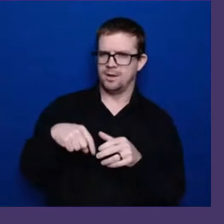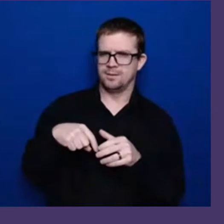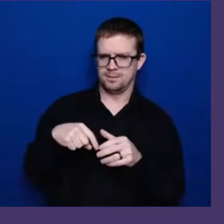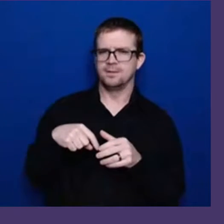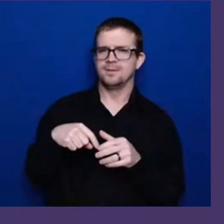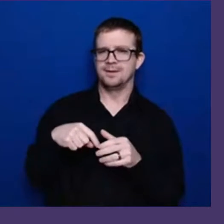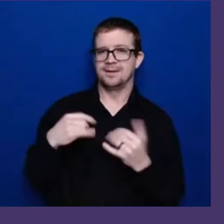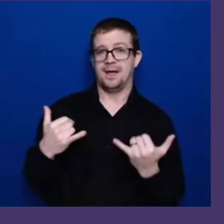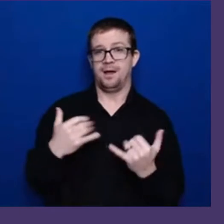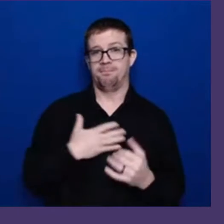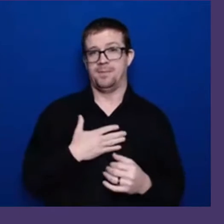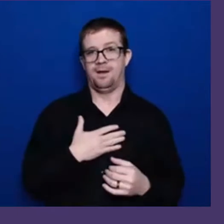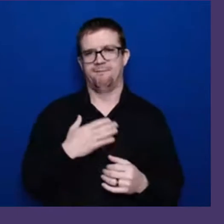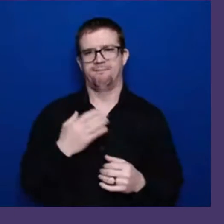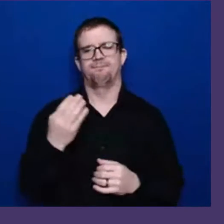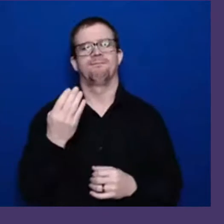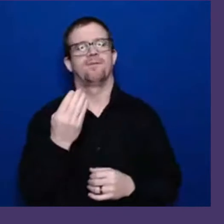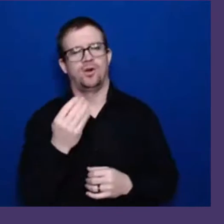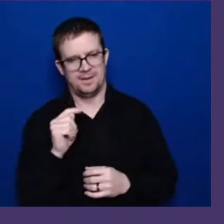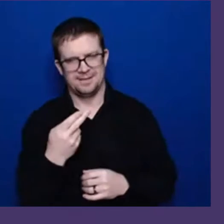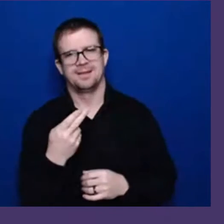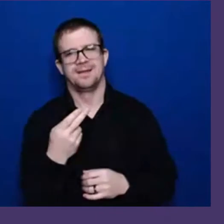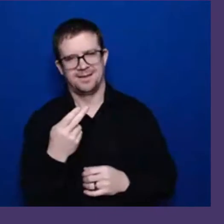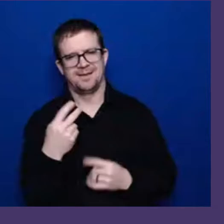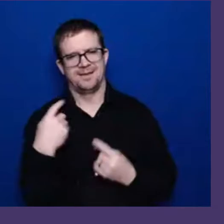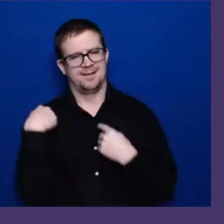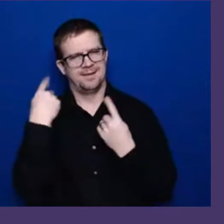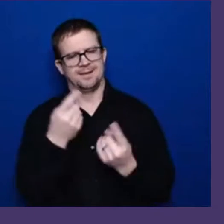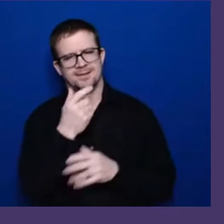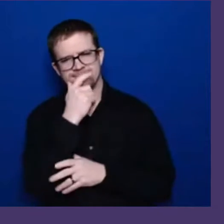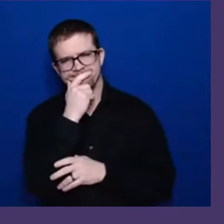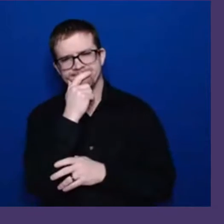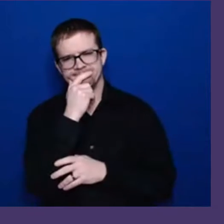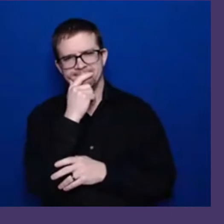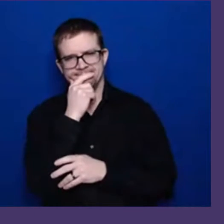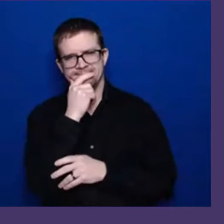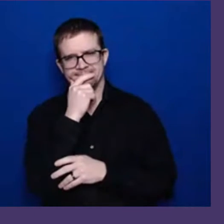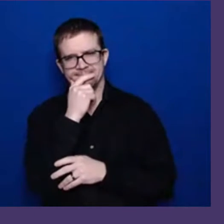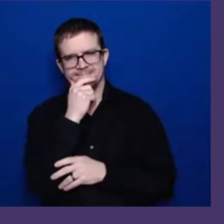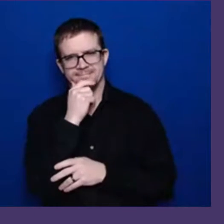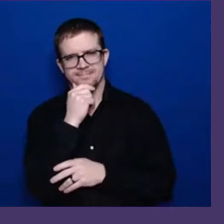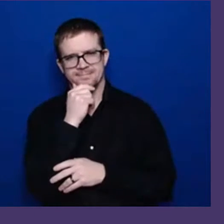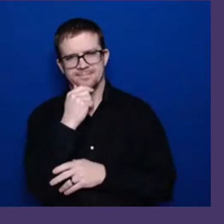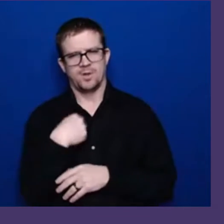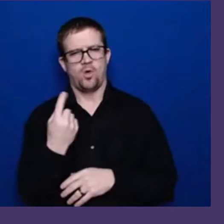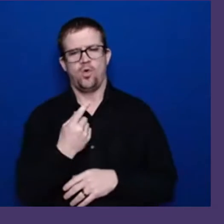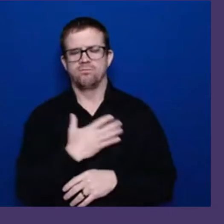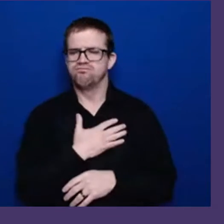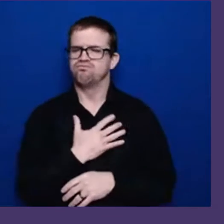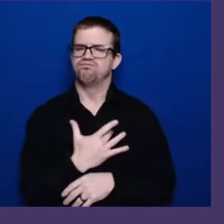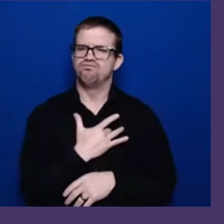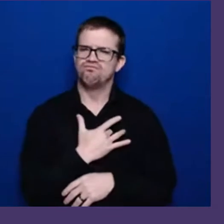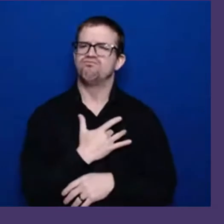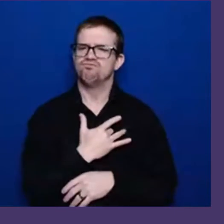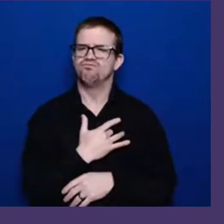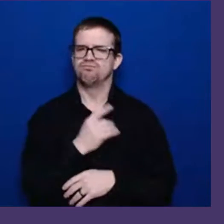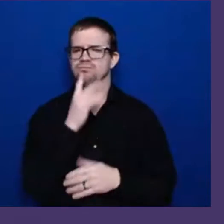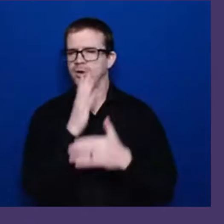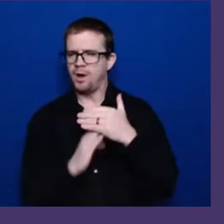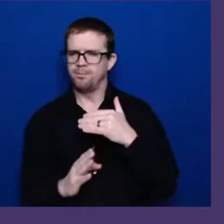It's always the most humbling time because I'm just watching all the conversations happening.